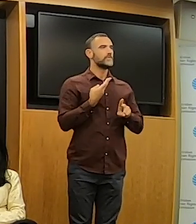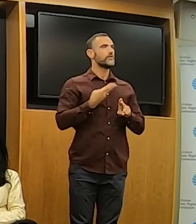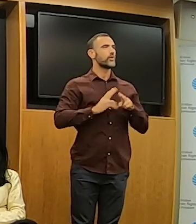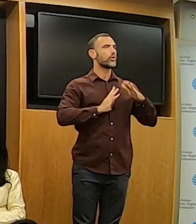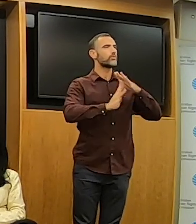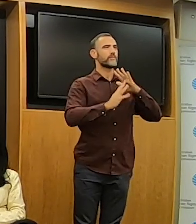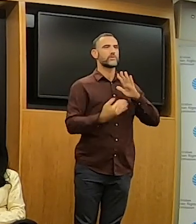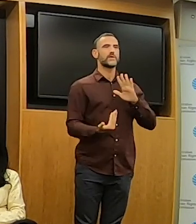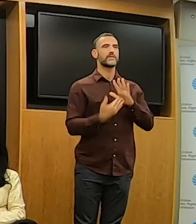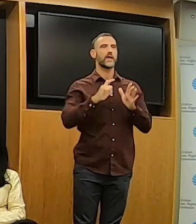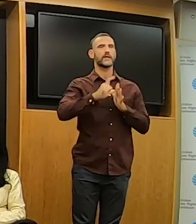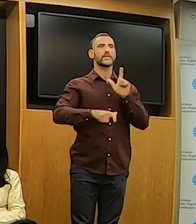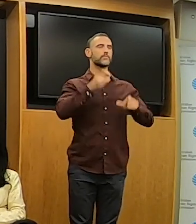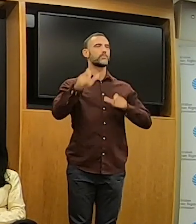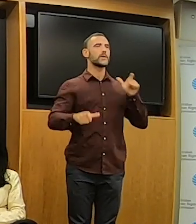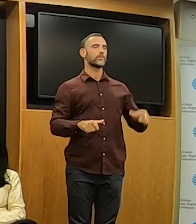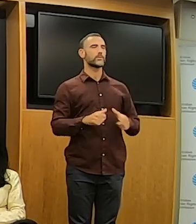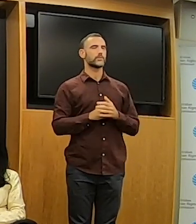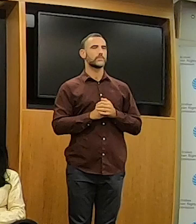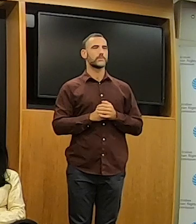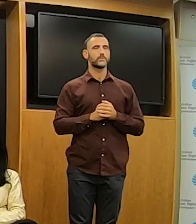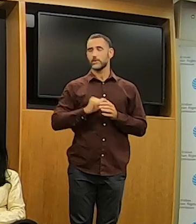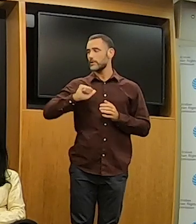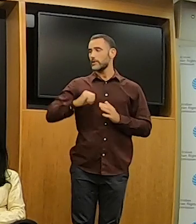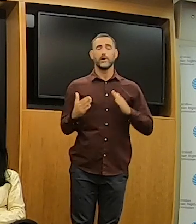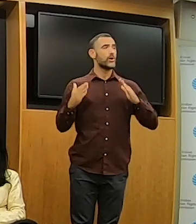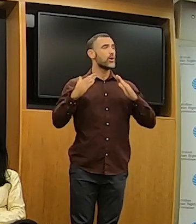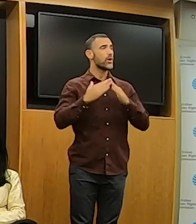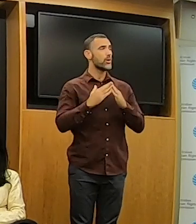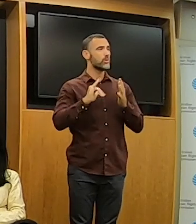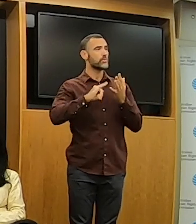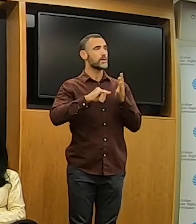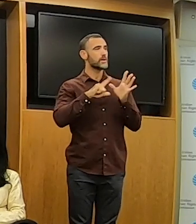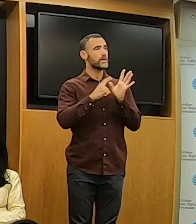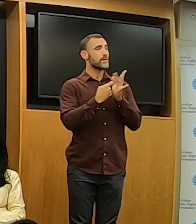In her home city of Aleppo, Nujeen never attended school.